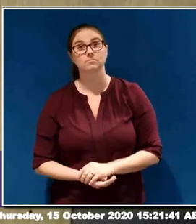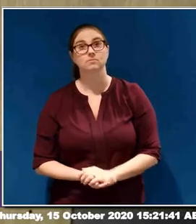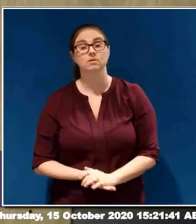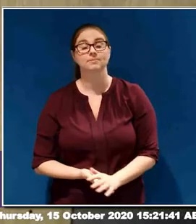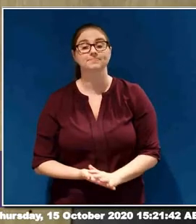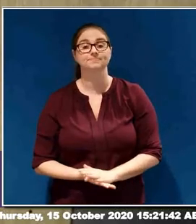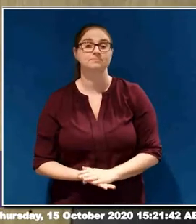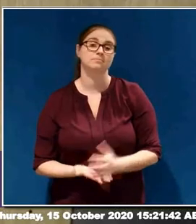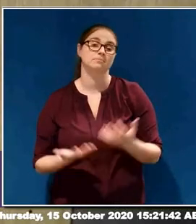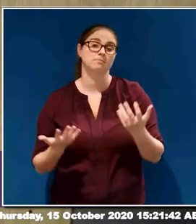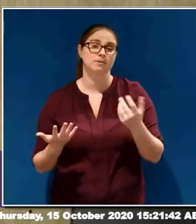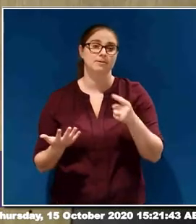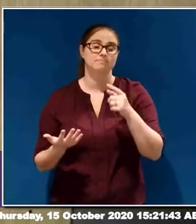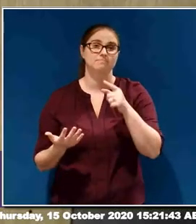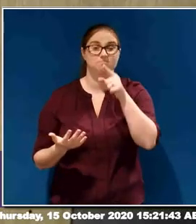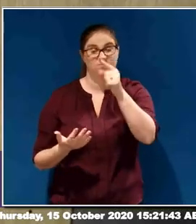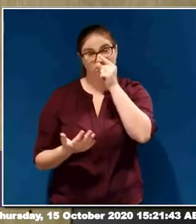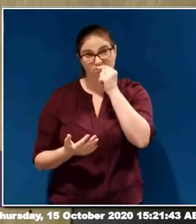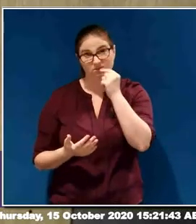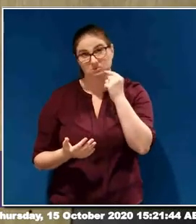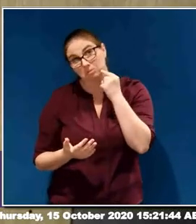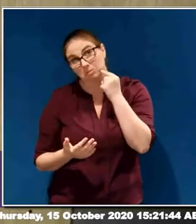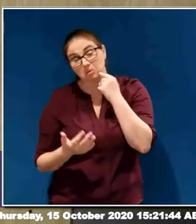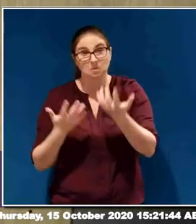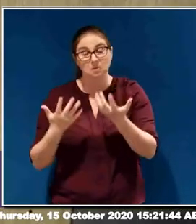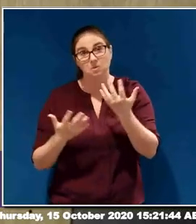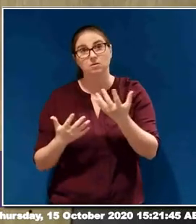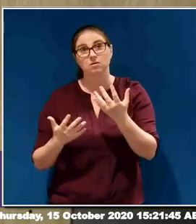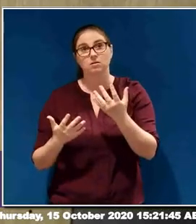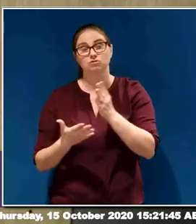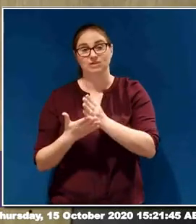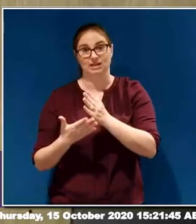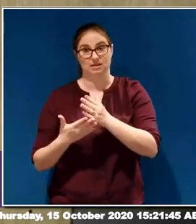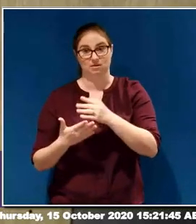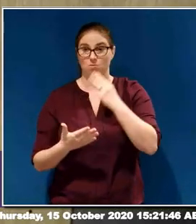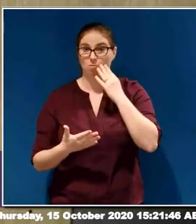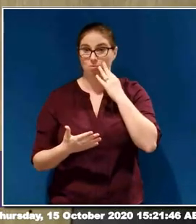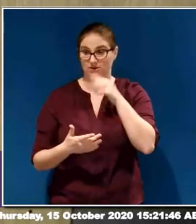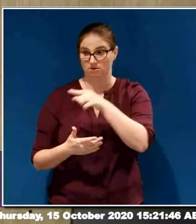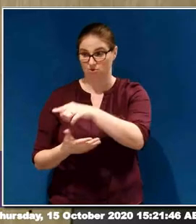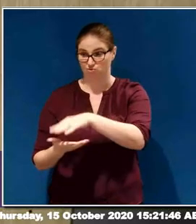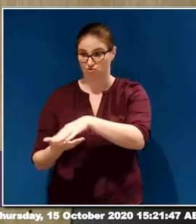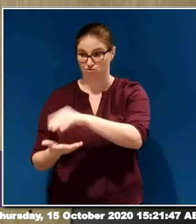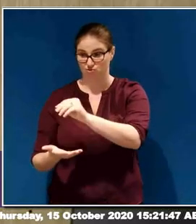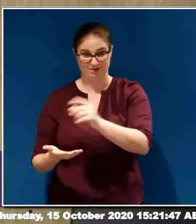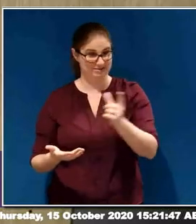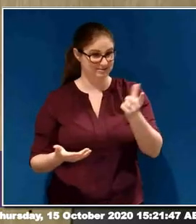disengagement occur when a teacher might say "I just told you that" when